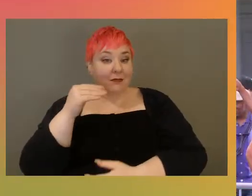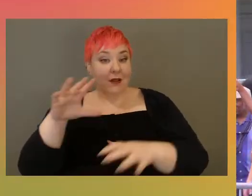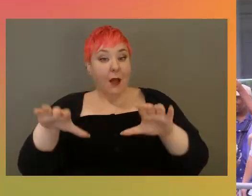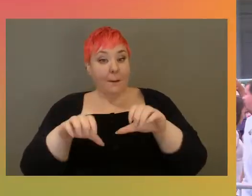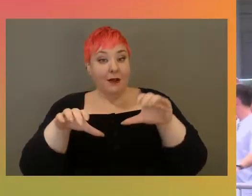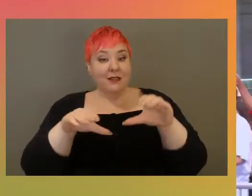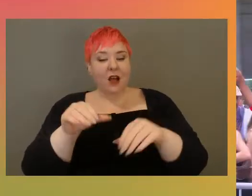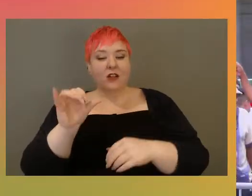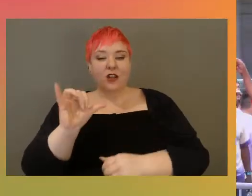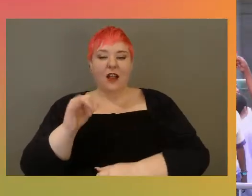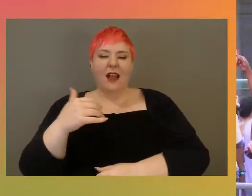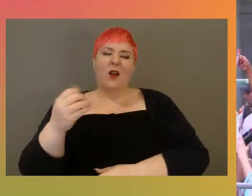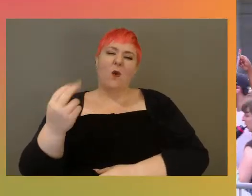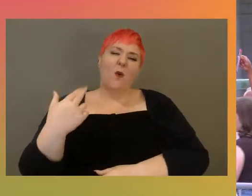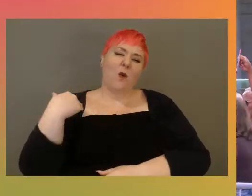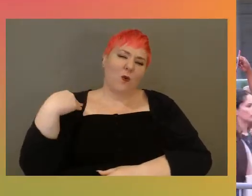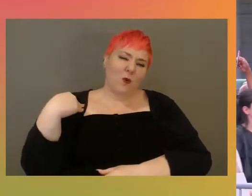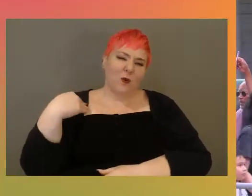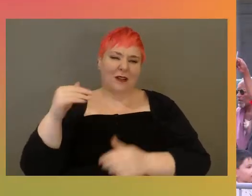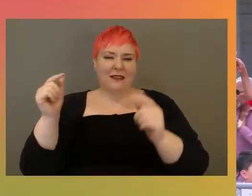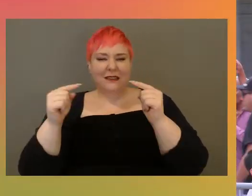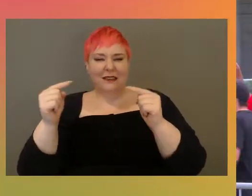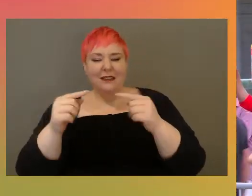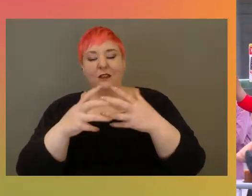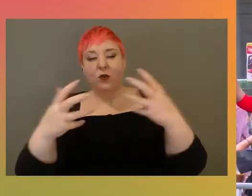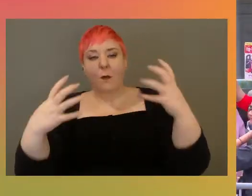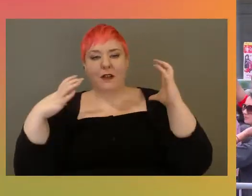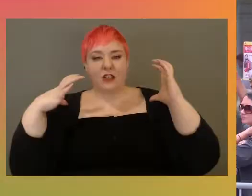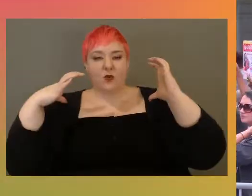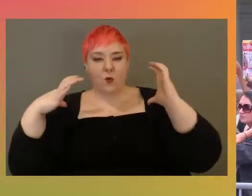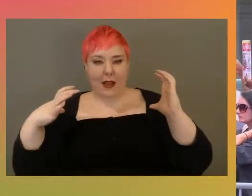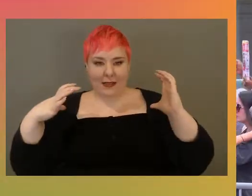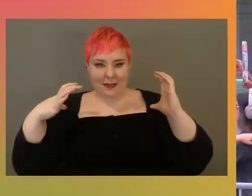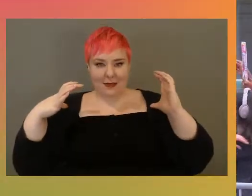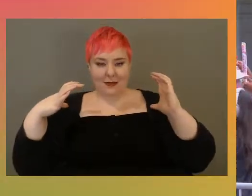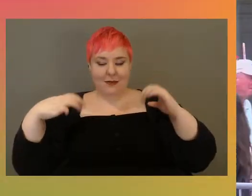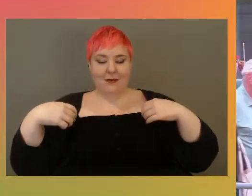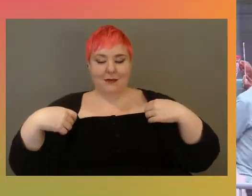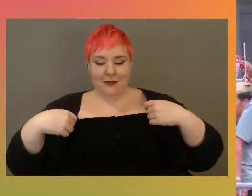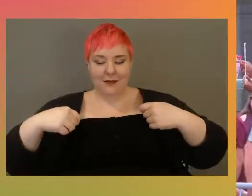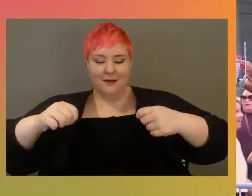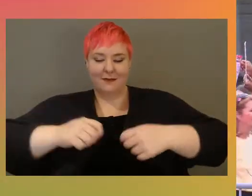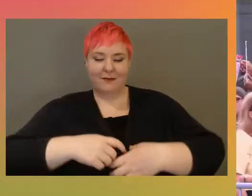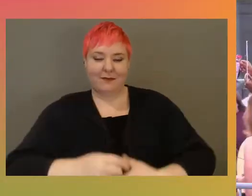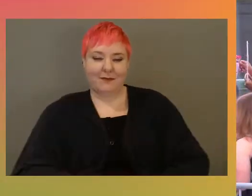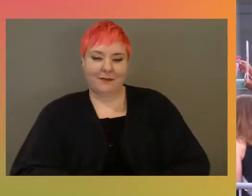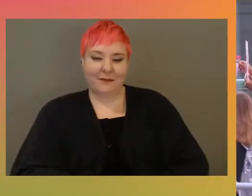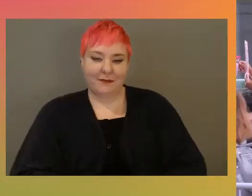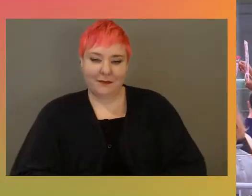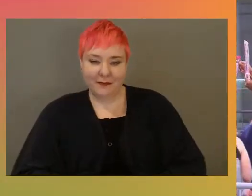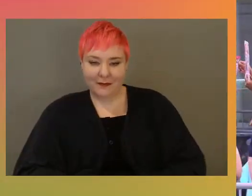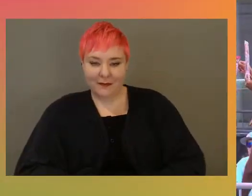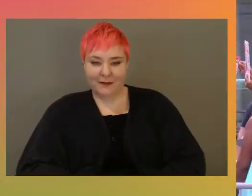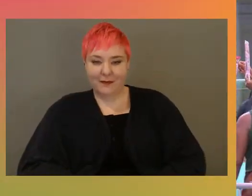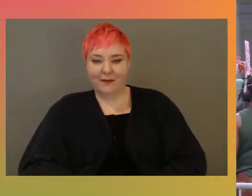RELEASING ALL THAT ATTENTION. IF YOU HAVE EVER HEARD A